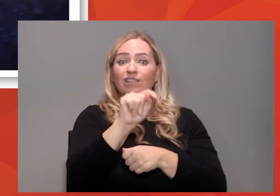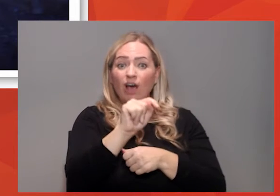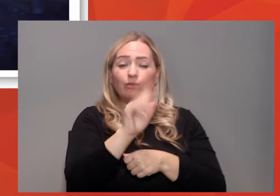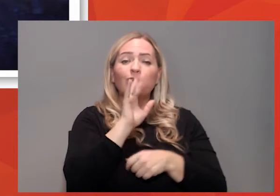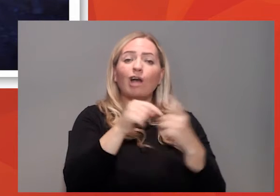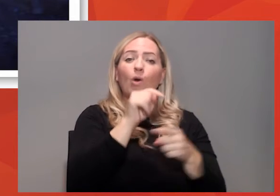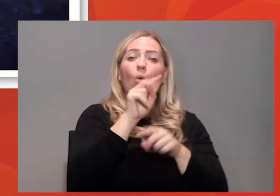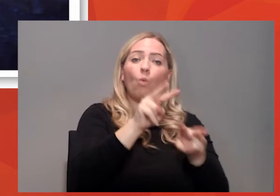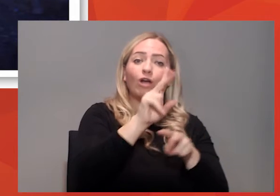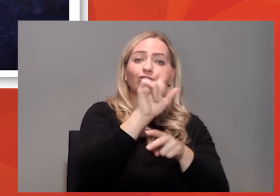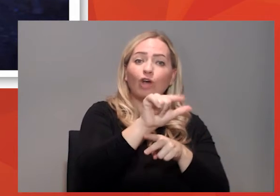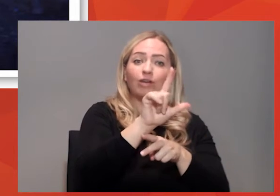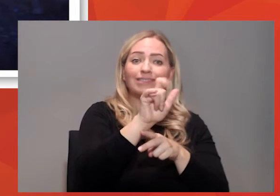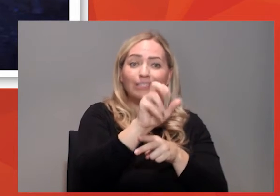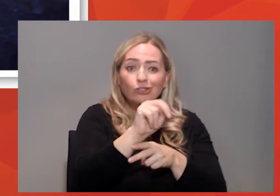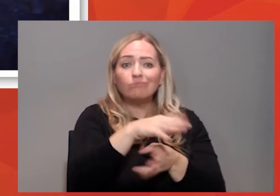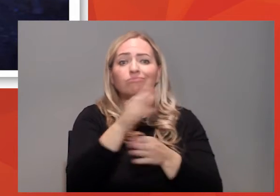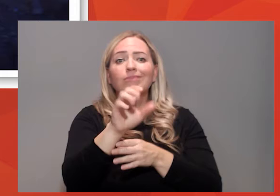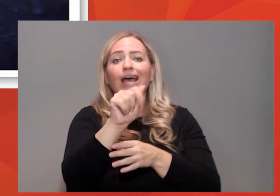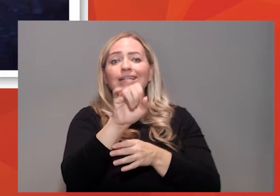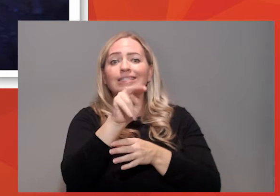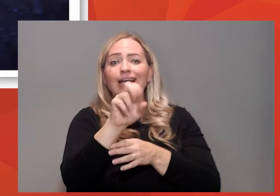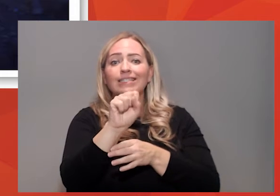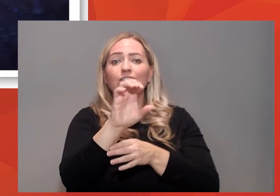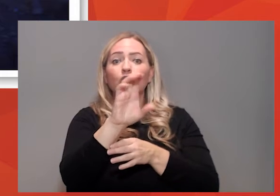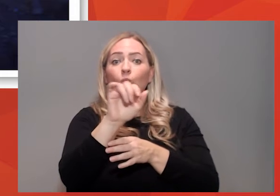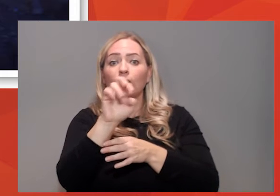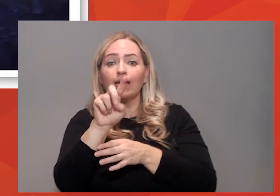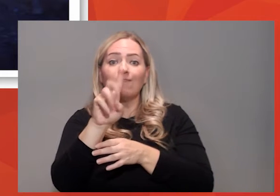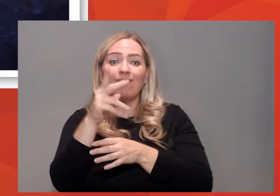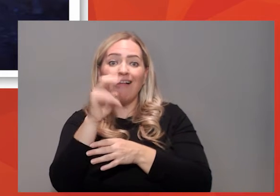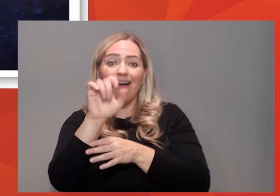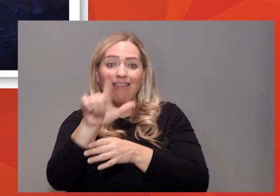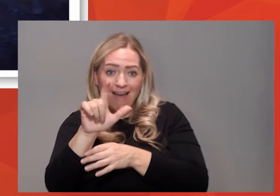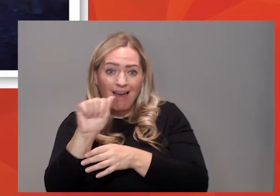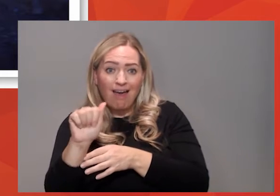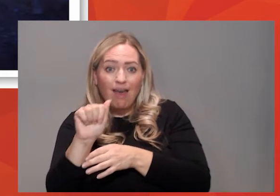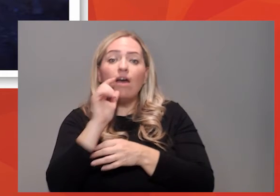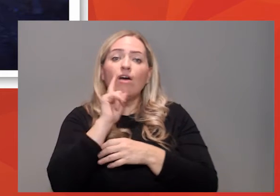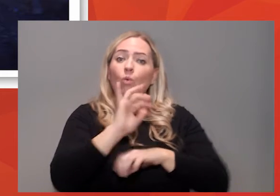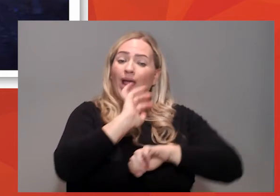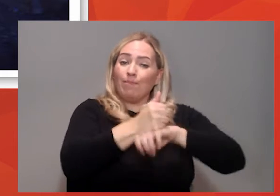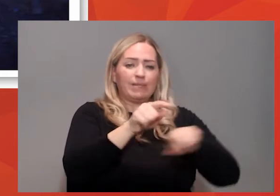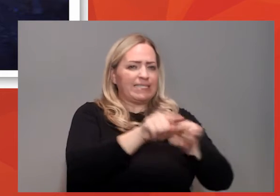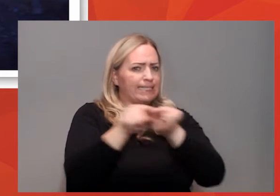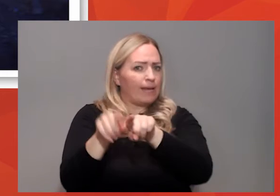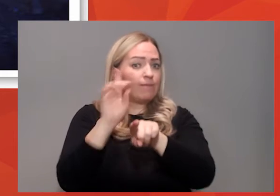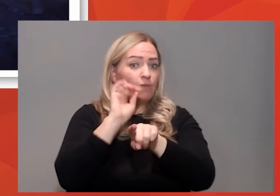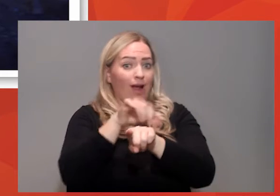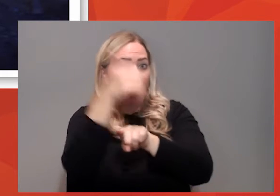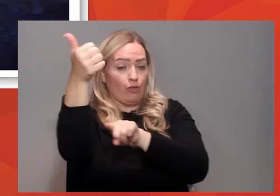If we speak about "Watch Dogs Legion" or "Assassin's Creed Valhalla", the same feature were implemented by our colleagues,